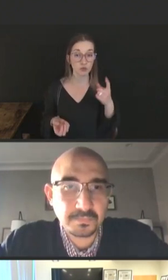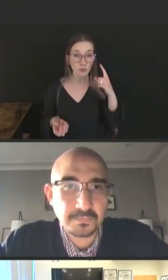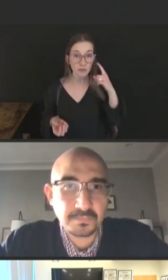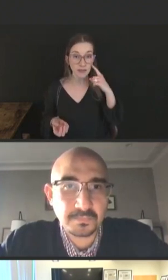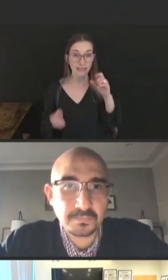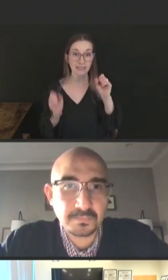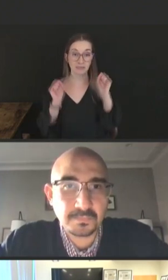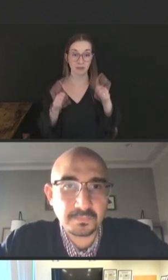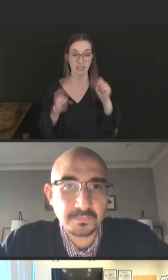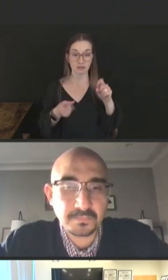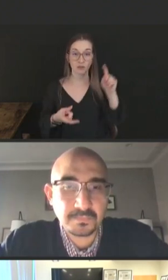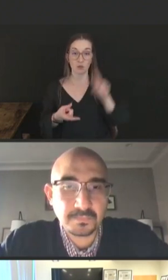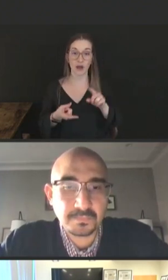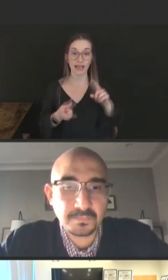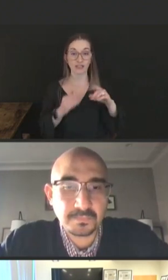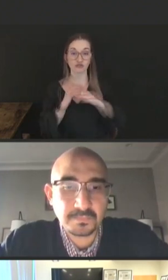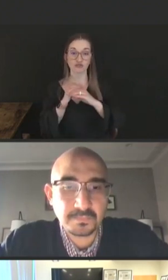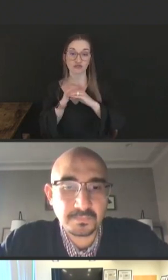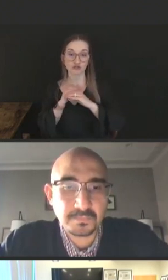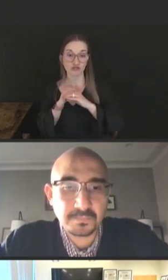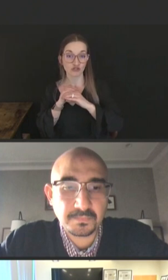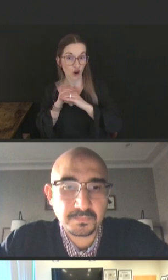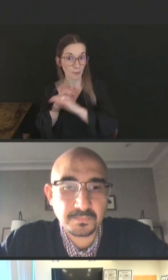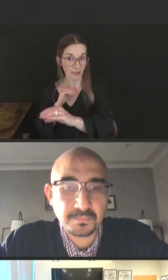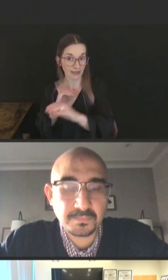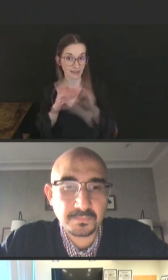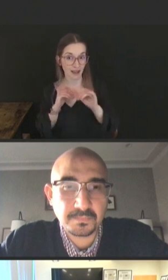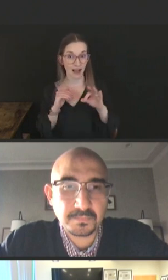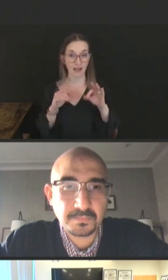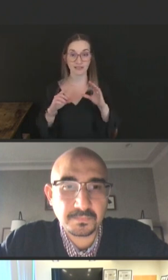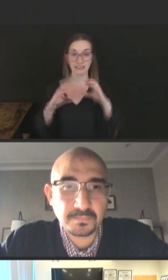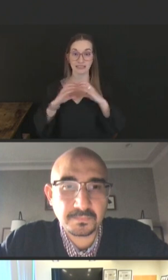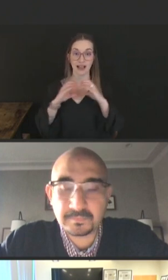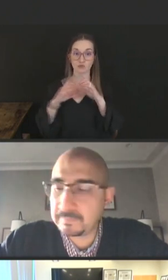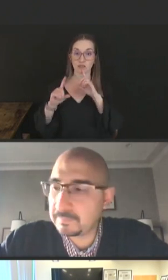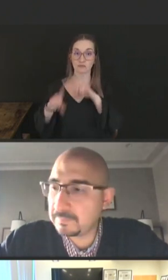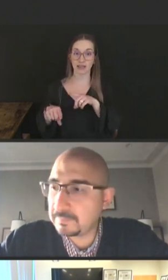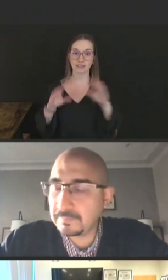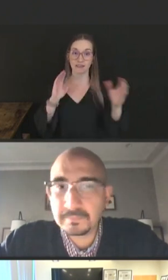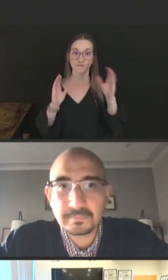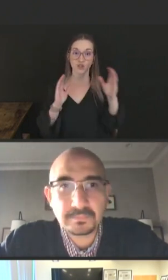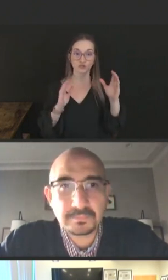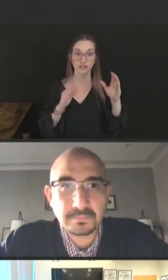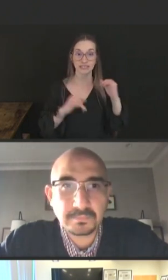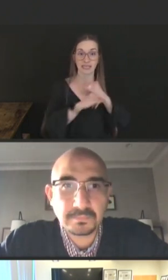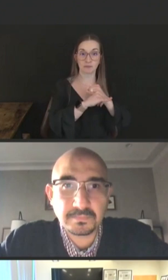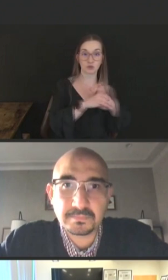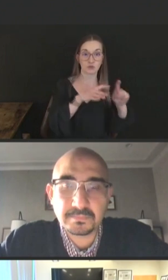versus immunoscape? And then, looking ahead to other -- the emergence of other variants